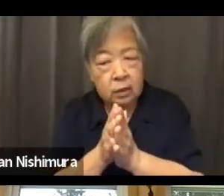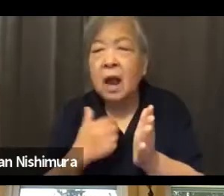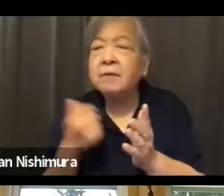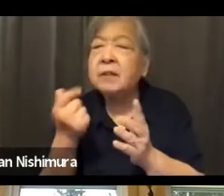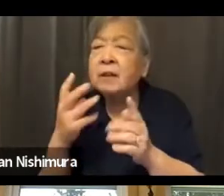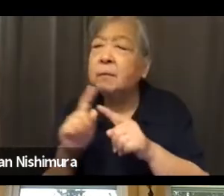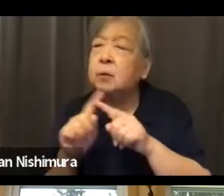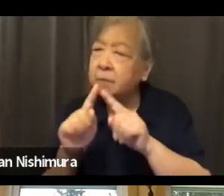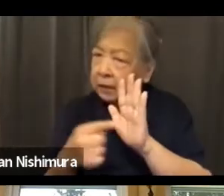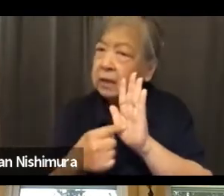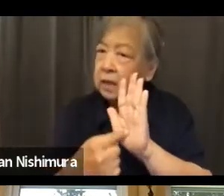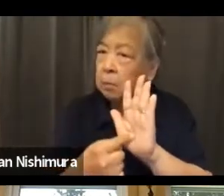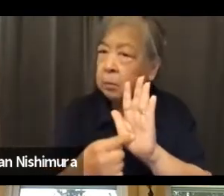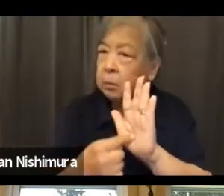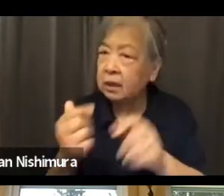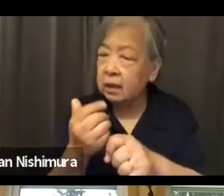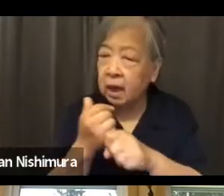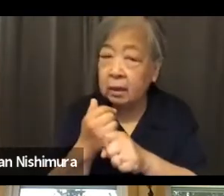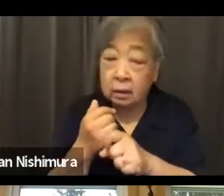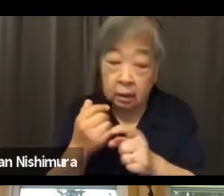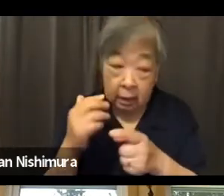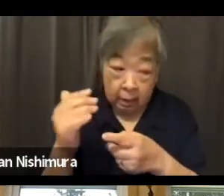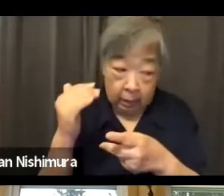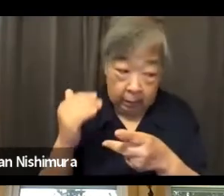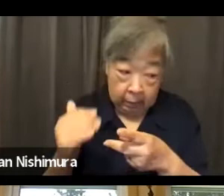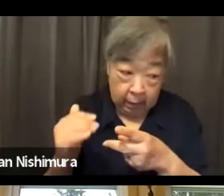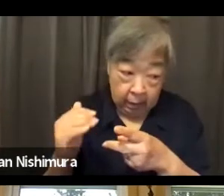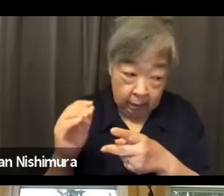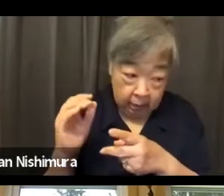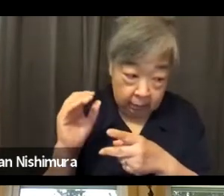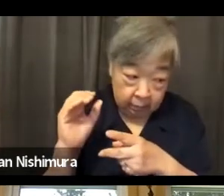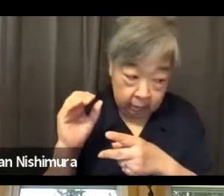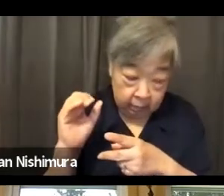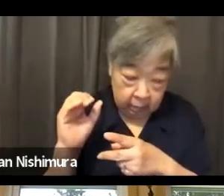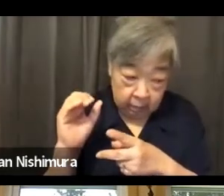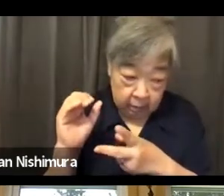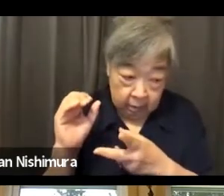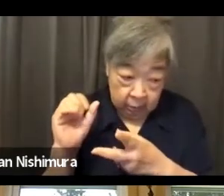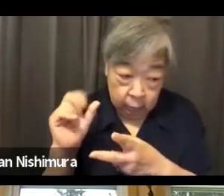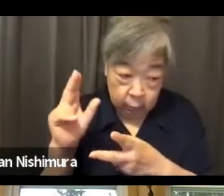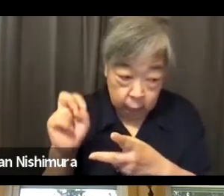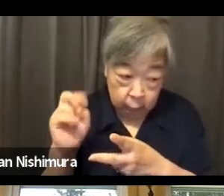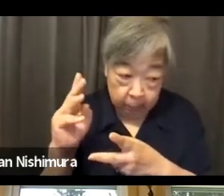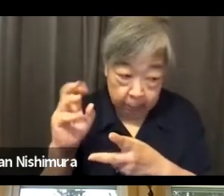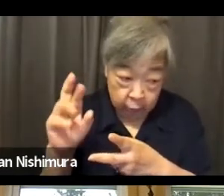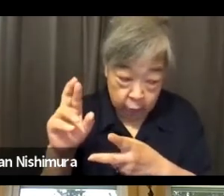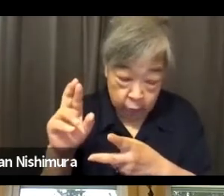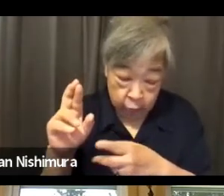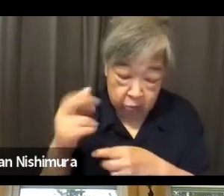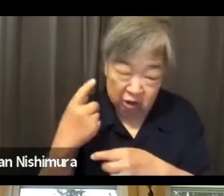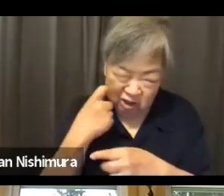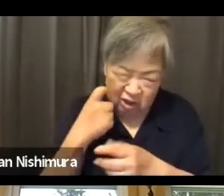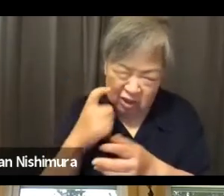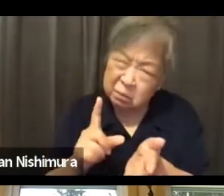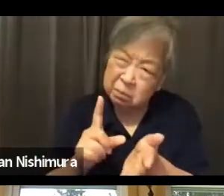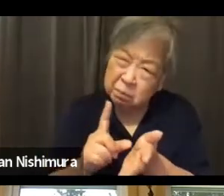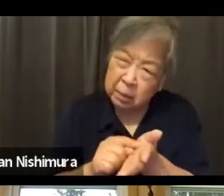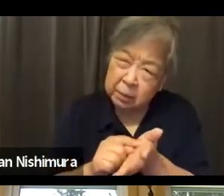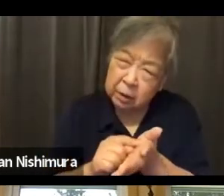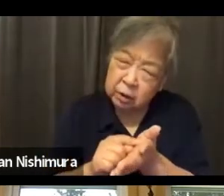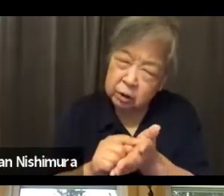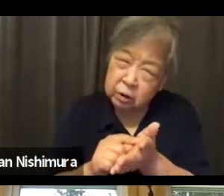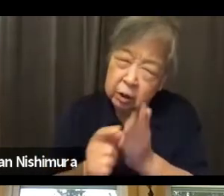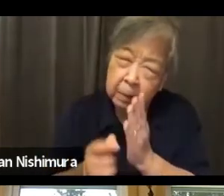Sue Minder, who will be speaking next, and I just published a publication through NAFSA